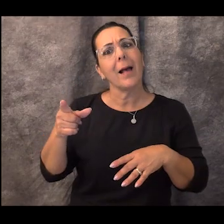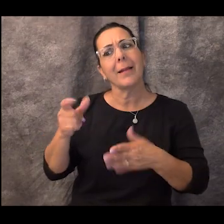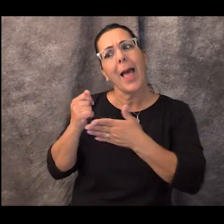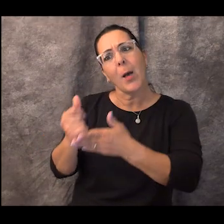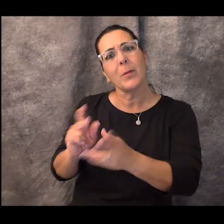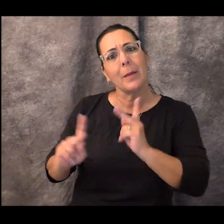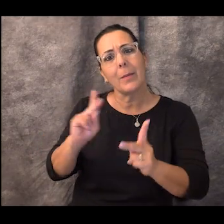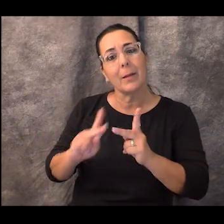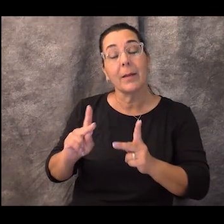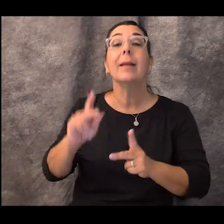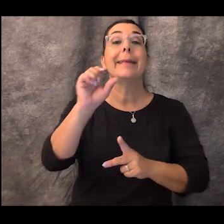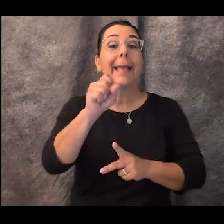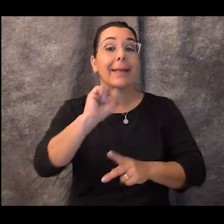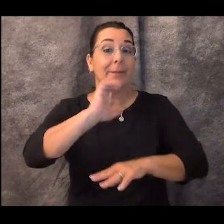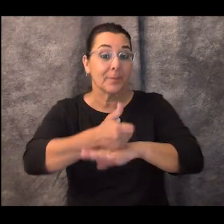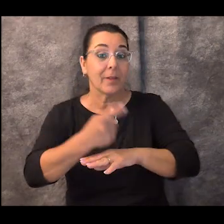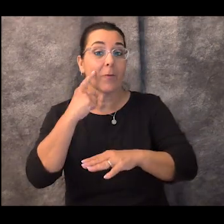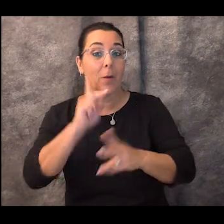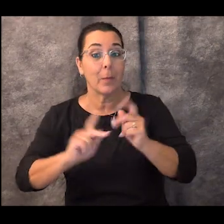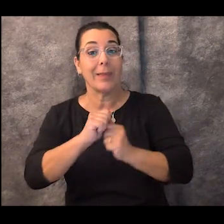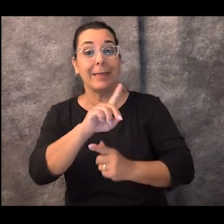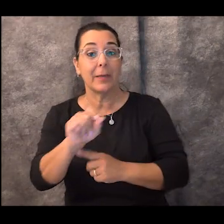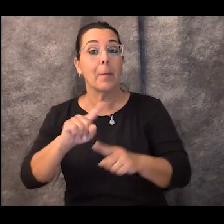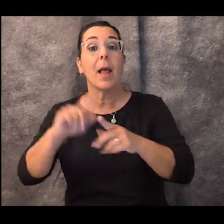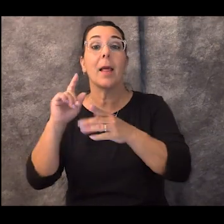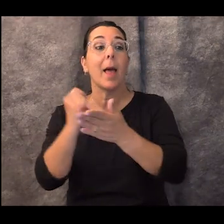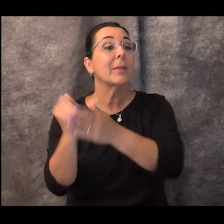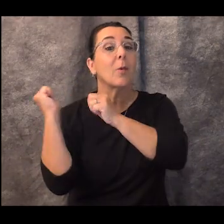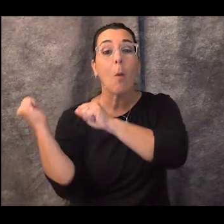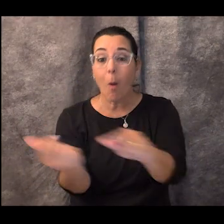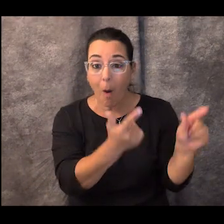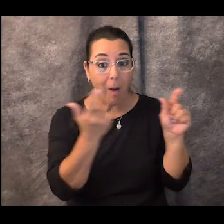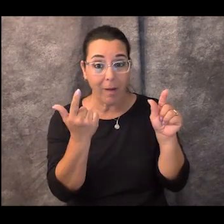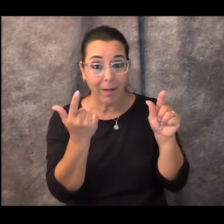That is exactly spot on. So we're obviously it's,